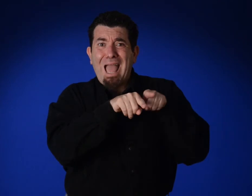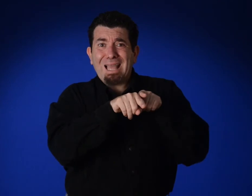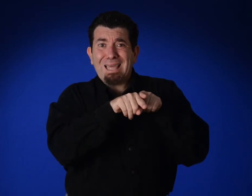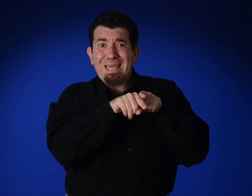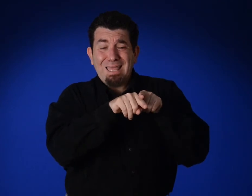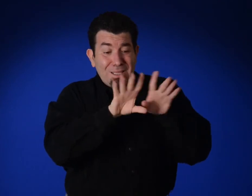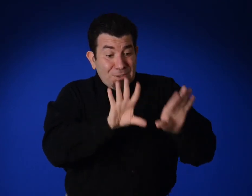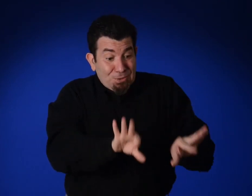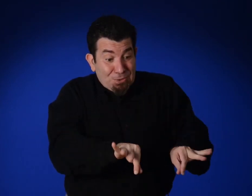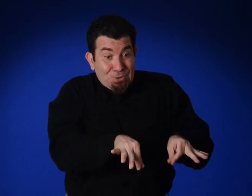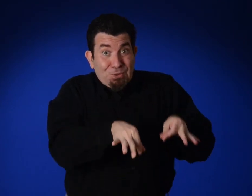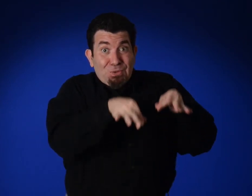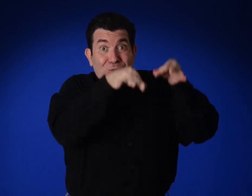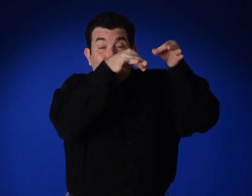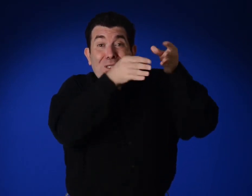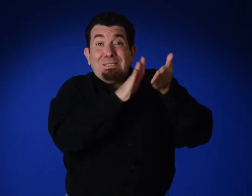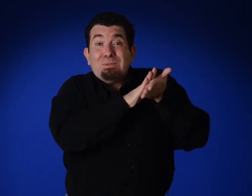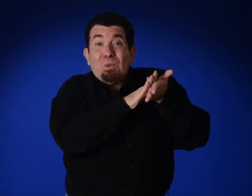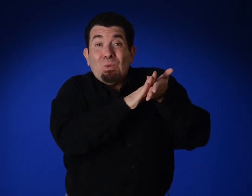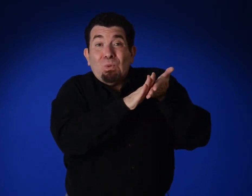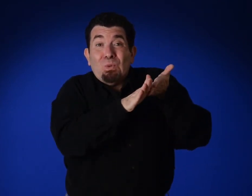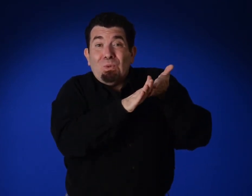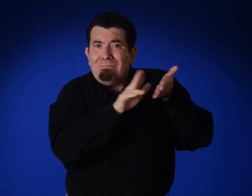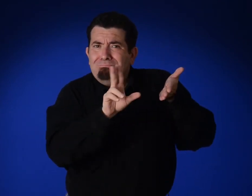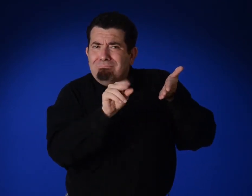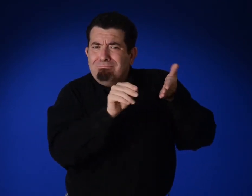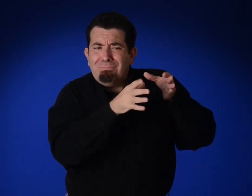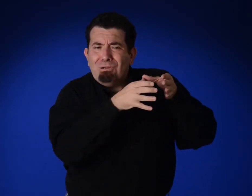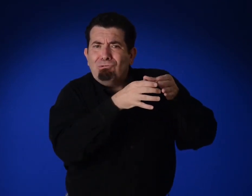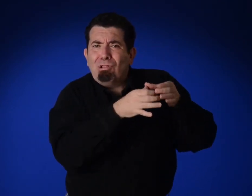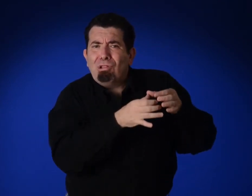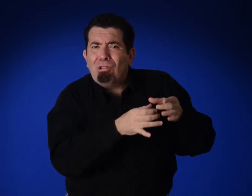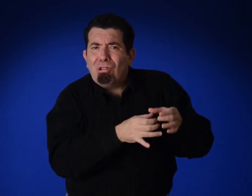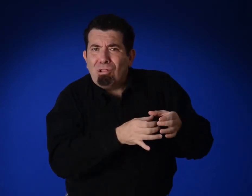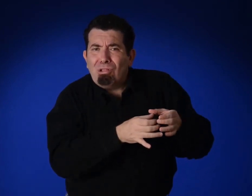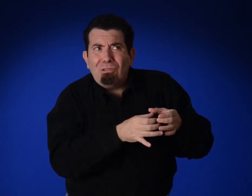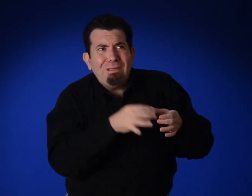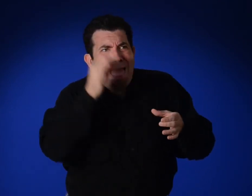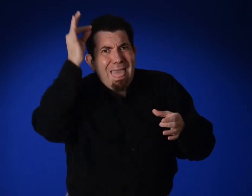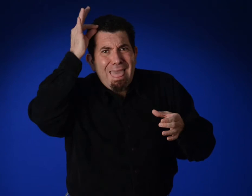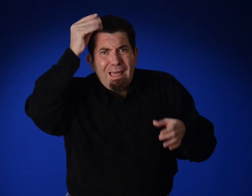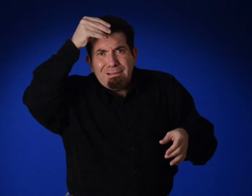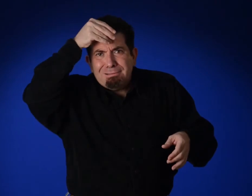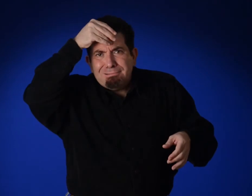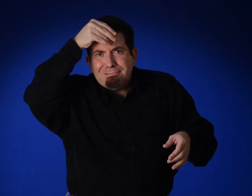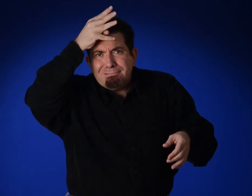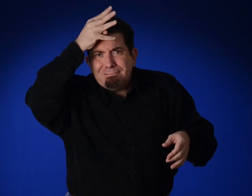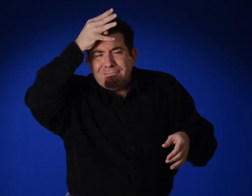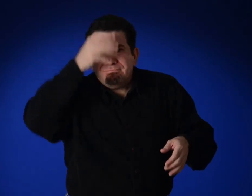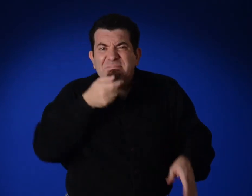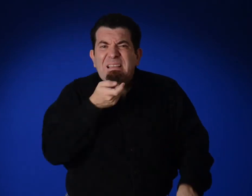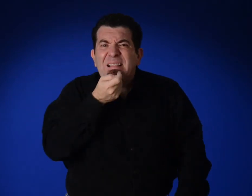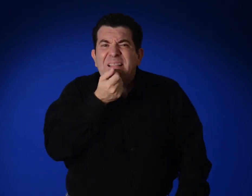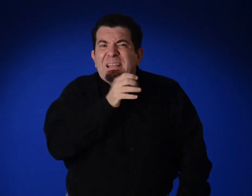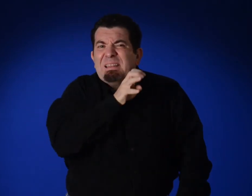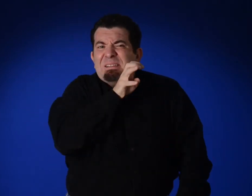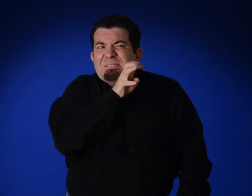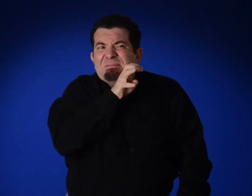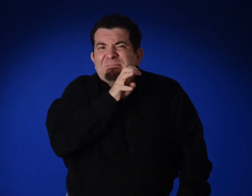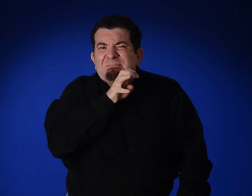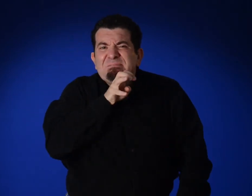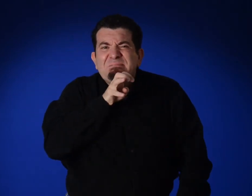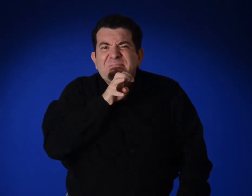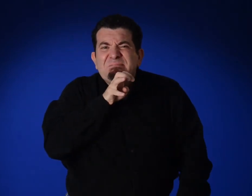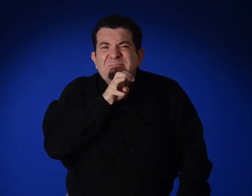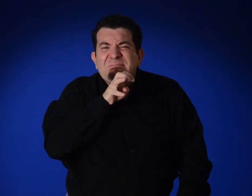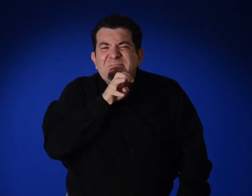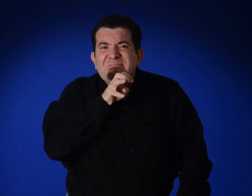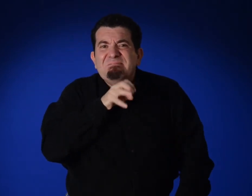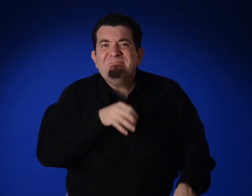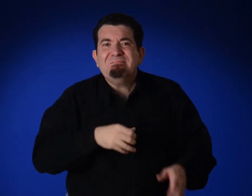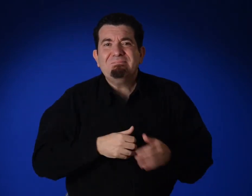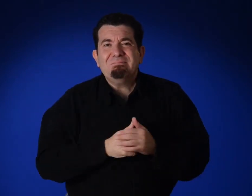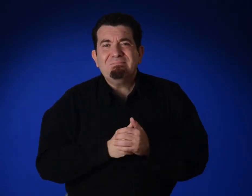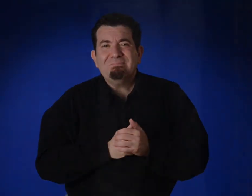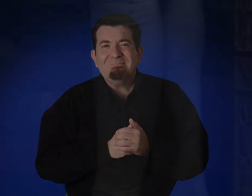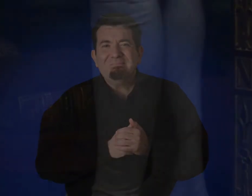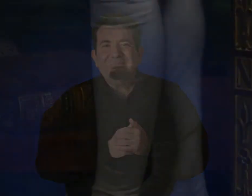His stockings are not smooth but wrinkled, his hair is out of place, and he has a little bit of stubble.